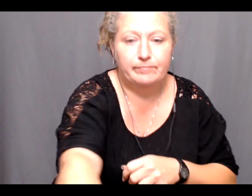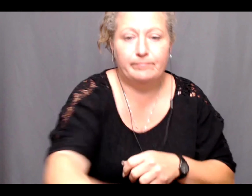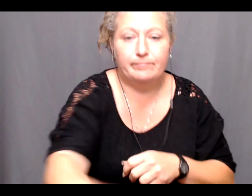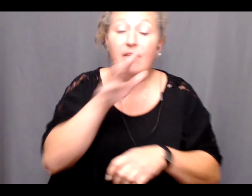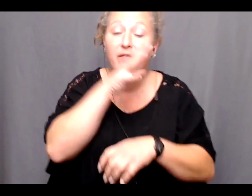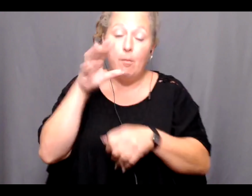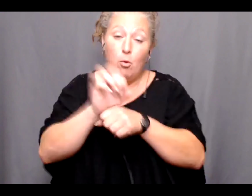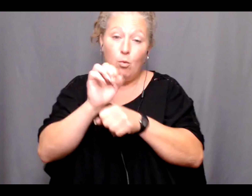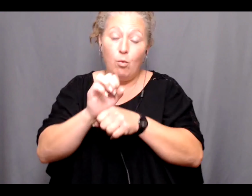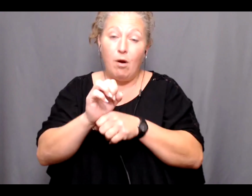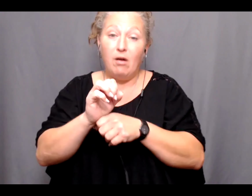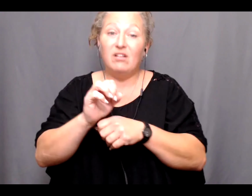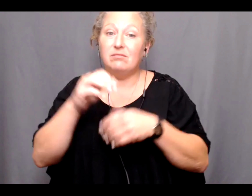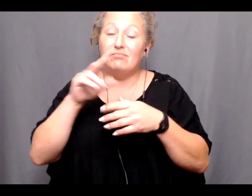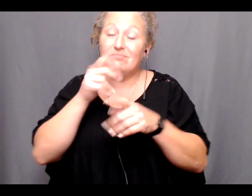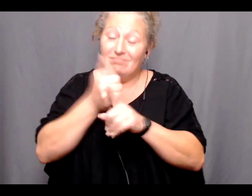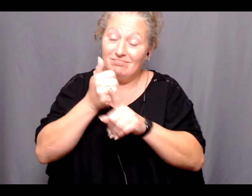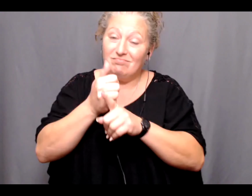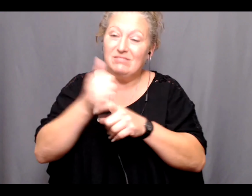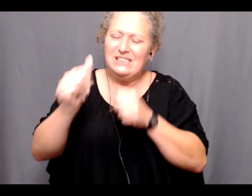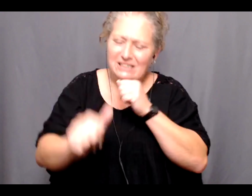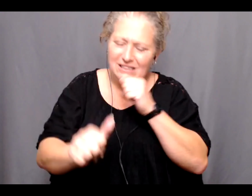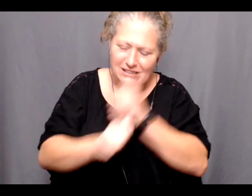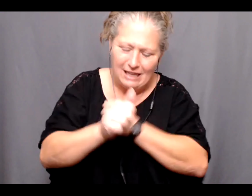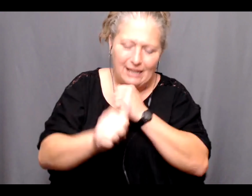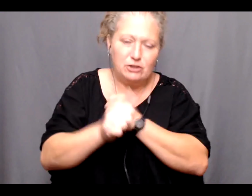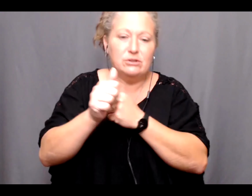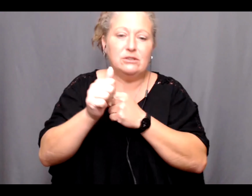arguably the most dangerous occupation in the state.